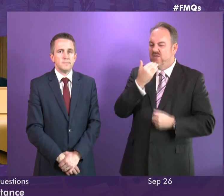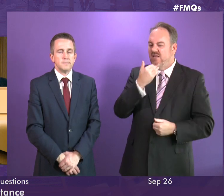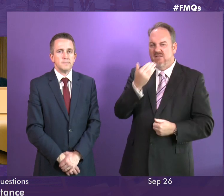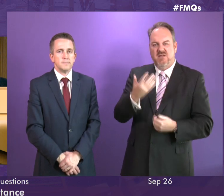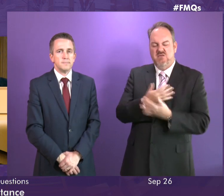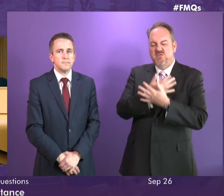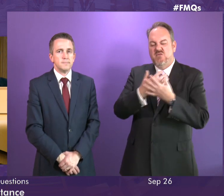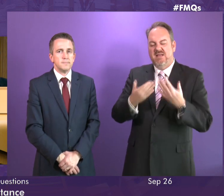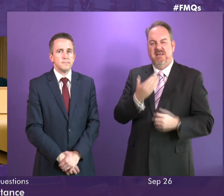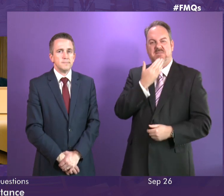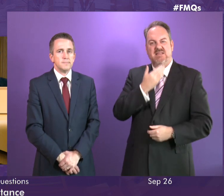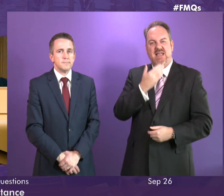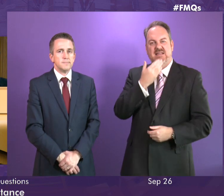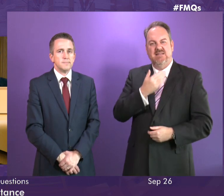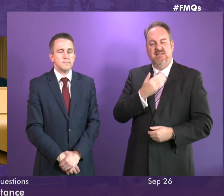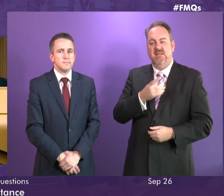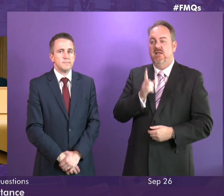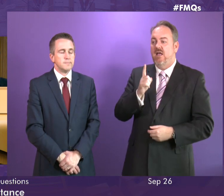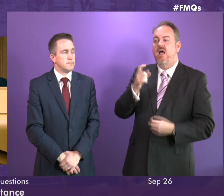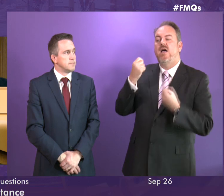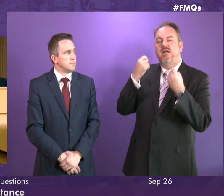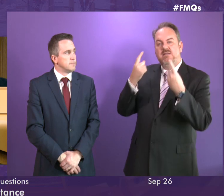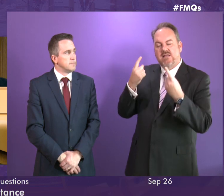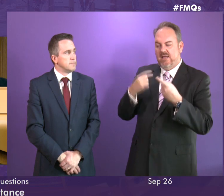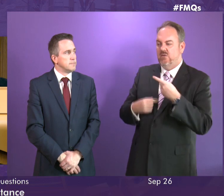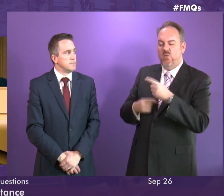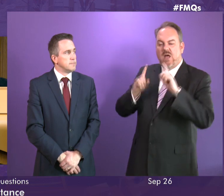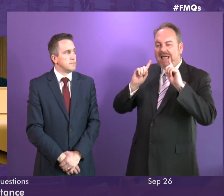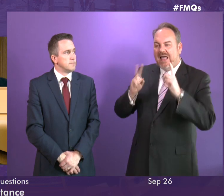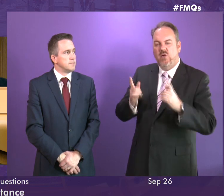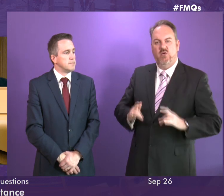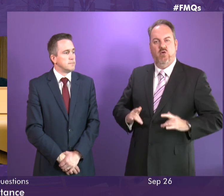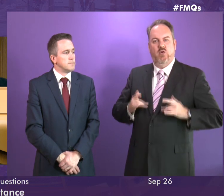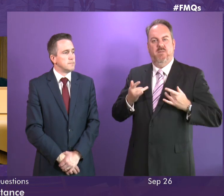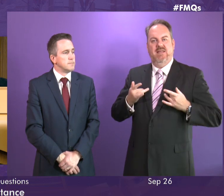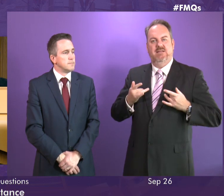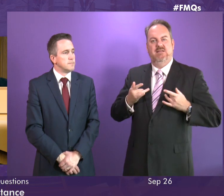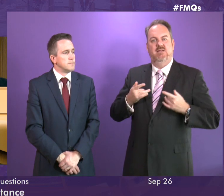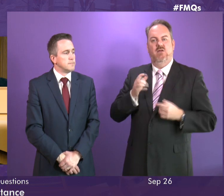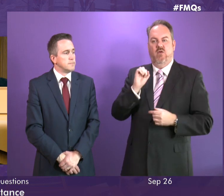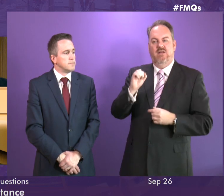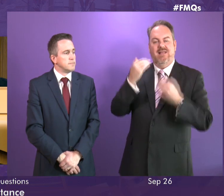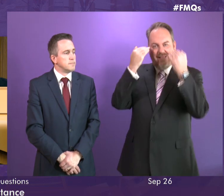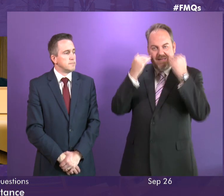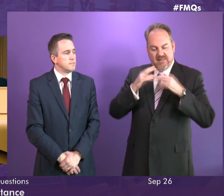I do not expect the First Minister to comment on a legal case, but I expect both the United